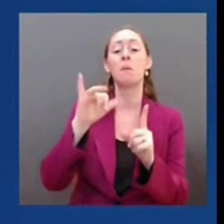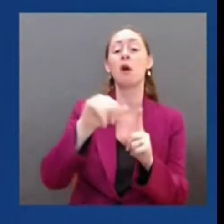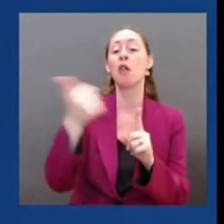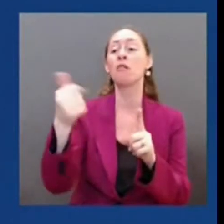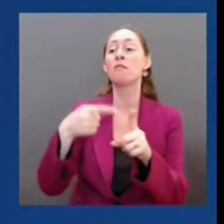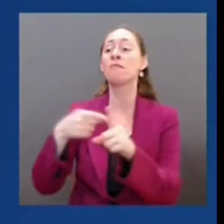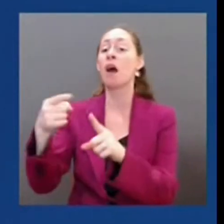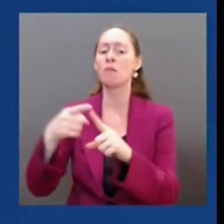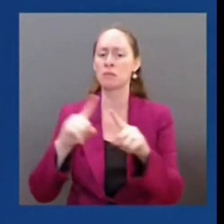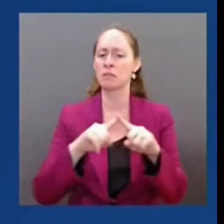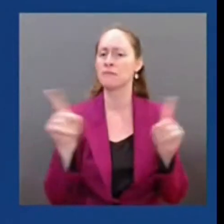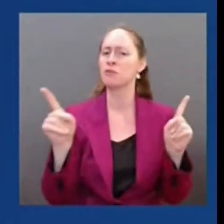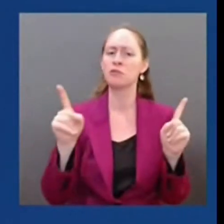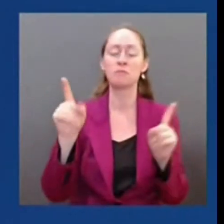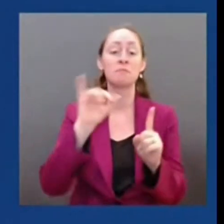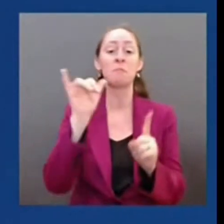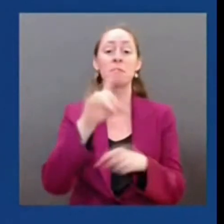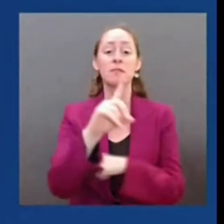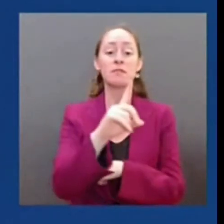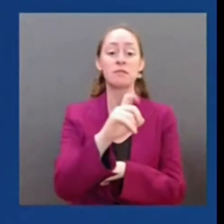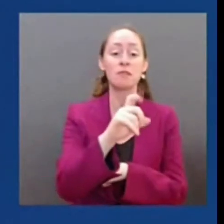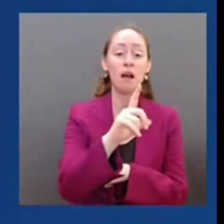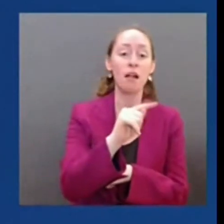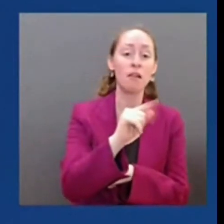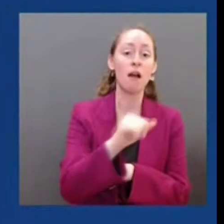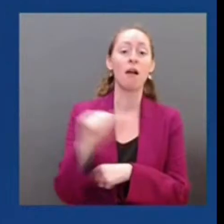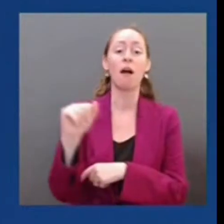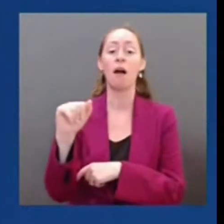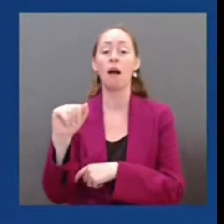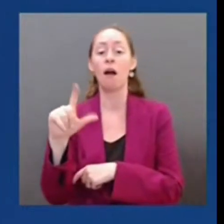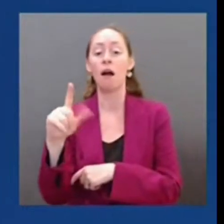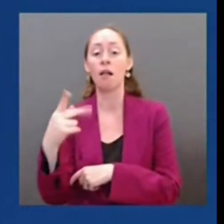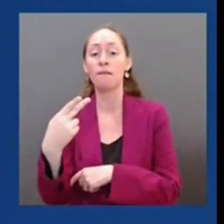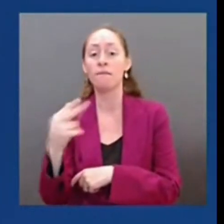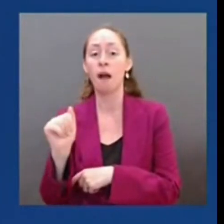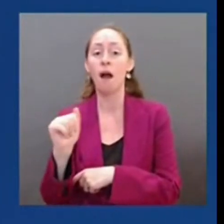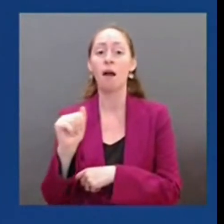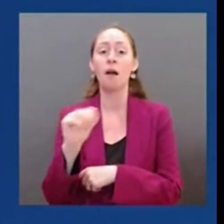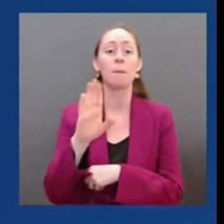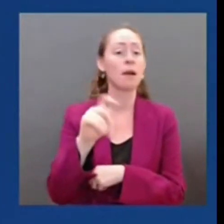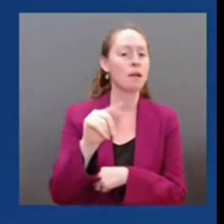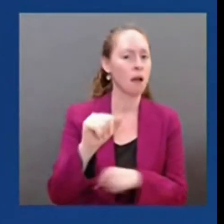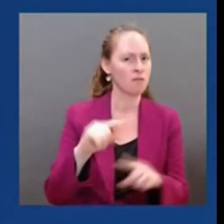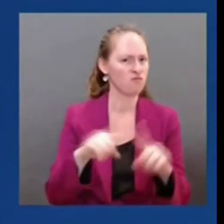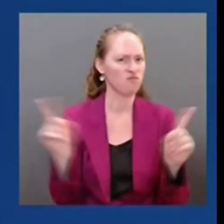COVERAGE OF THE OTHER VARIANTS, SUCH AS DELTA AND ALPHA AND